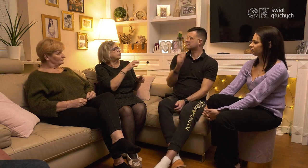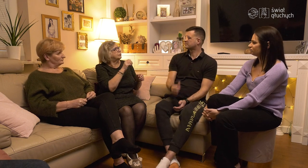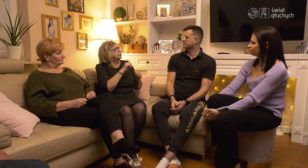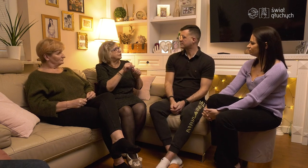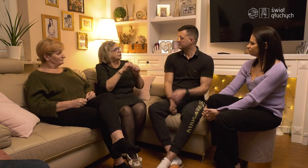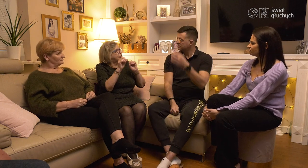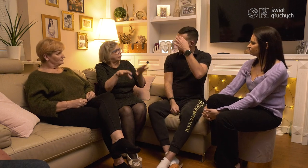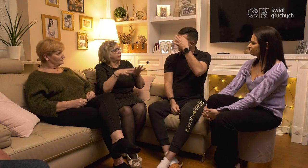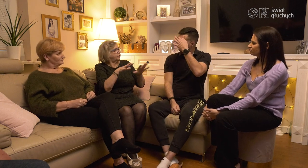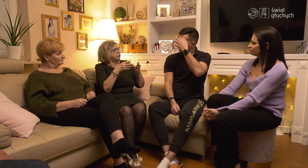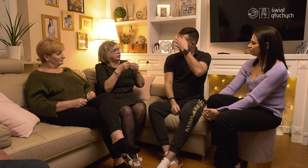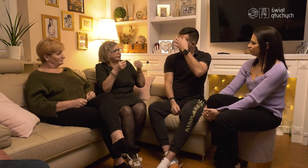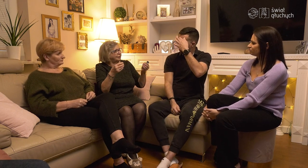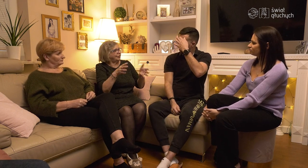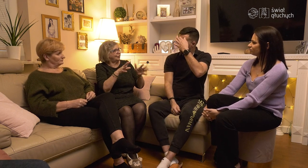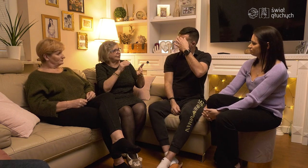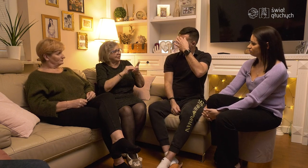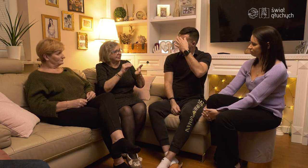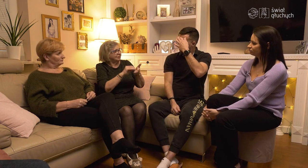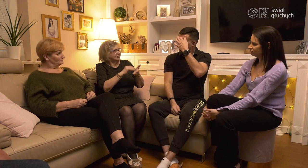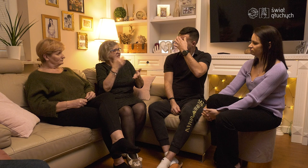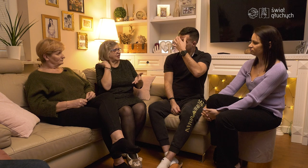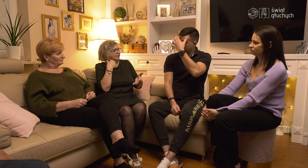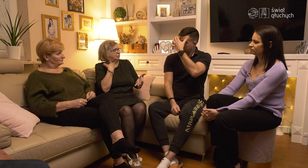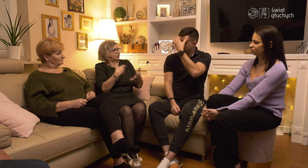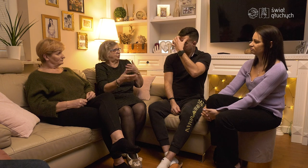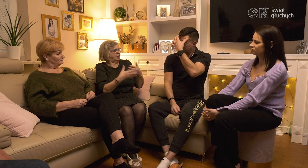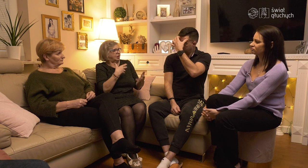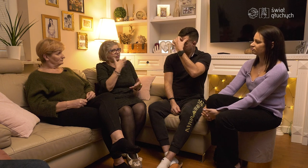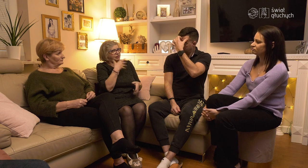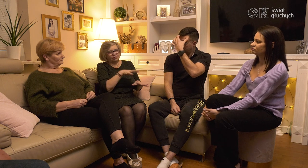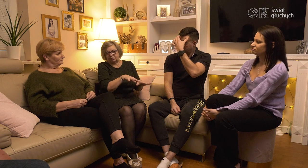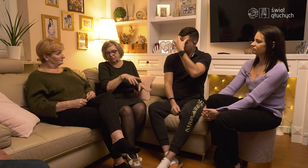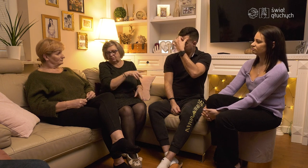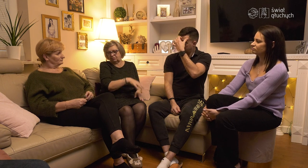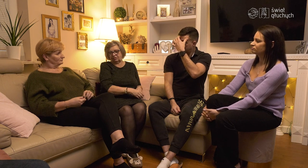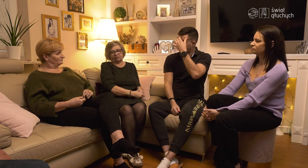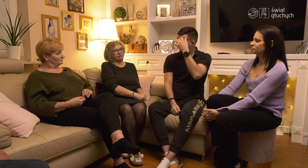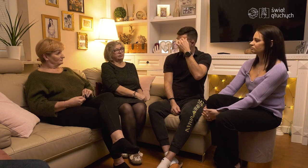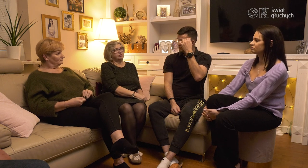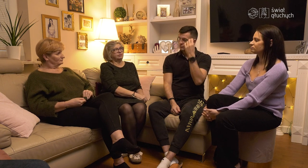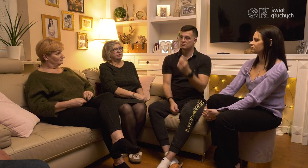[Grażyna]: You said you gave to a kindergarten, where he developed, learned to write. There used to be no such thing!